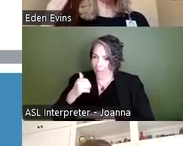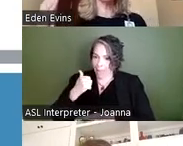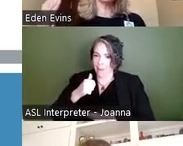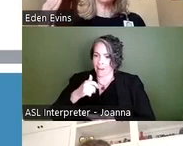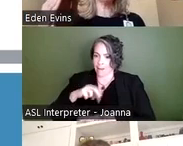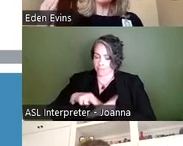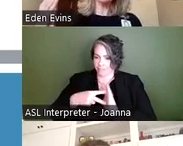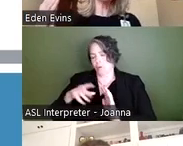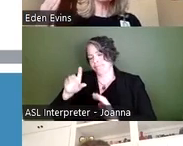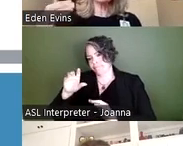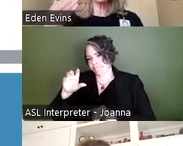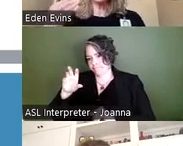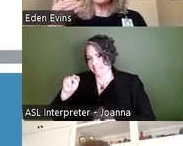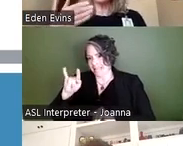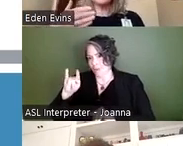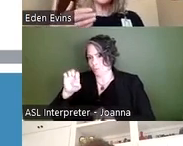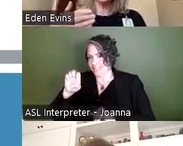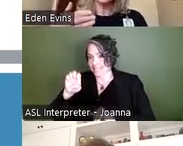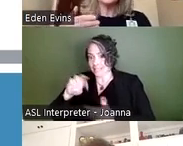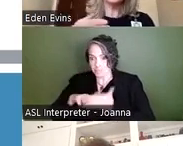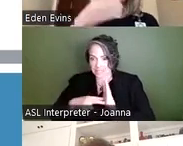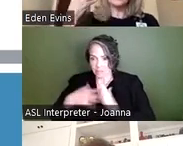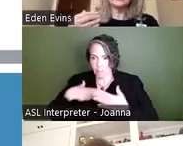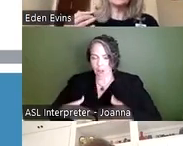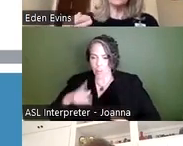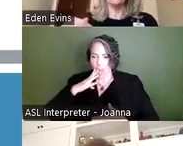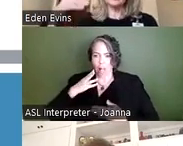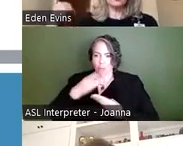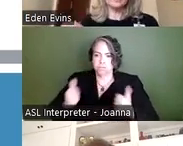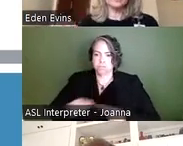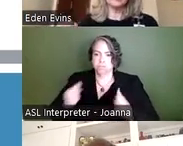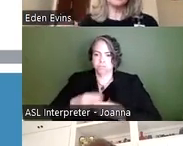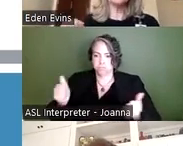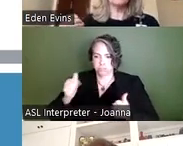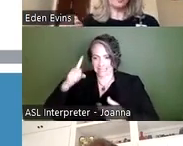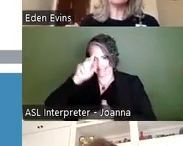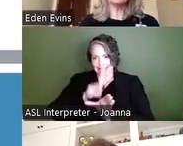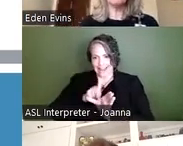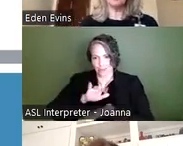be really problematic in managing your medication. So Zyns or electronic cigarettes do not cause that